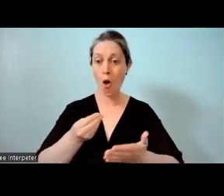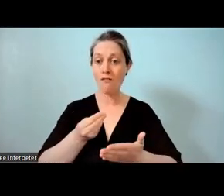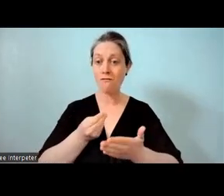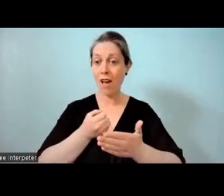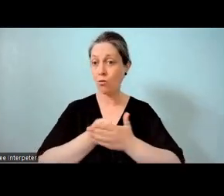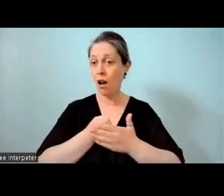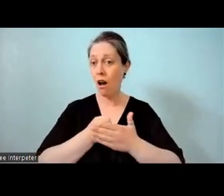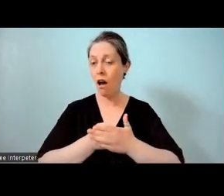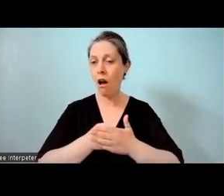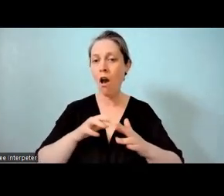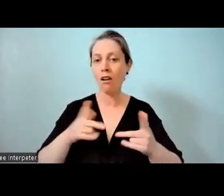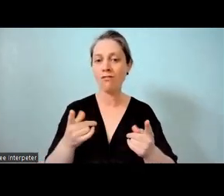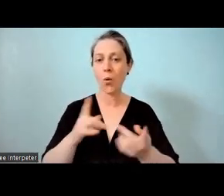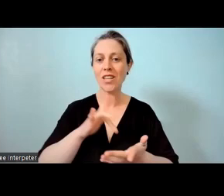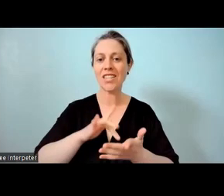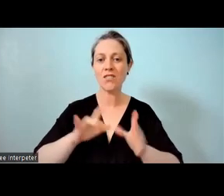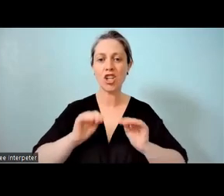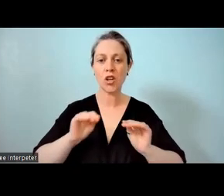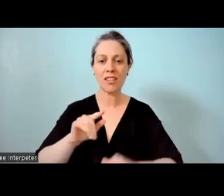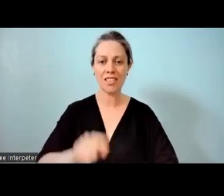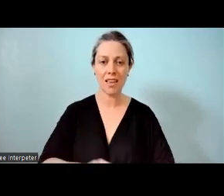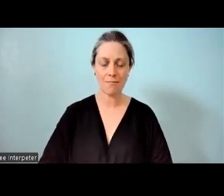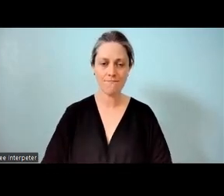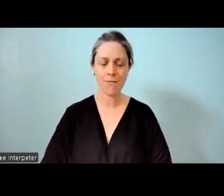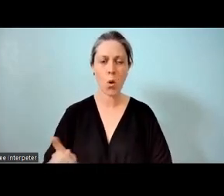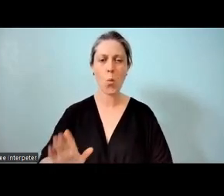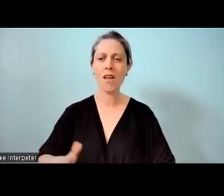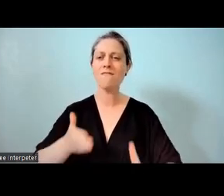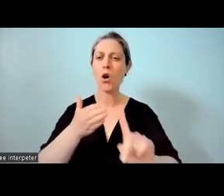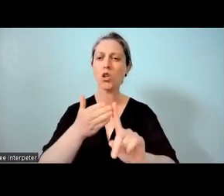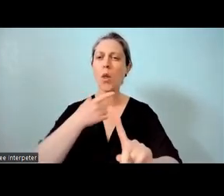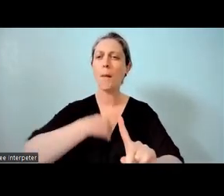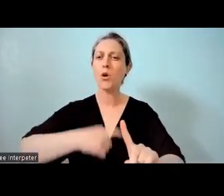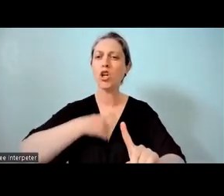is we are focused on the personalization of society. [Narrator] Our educational system was one size fits all